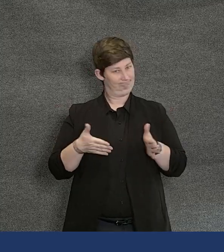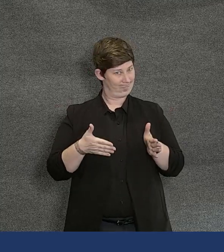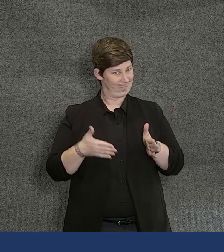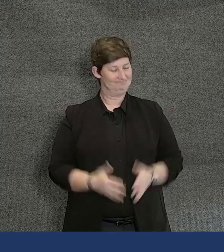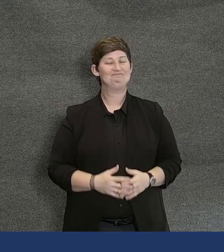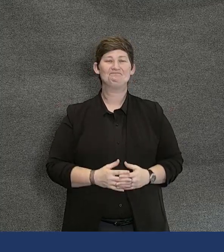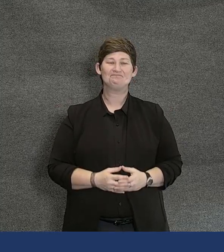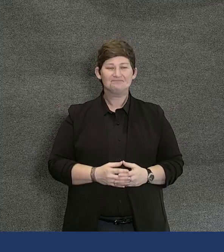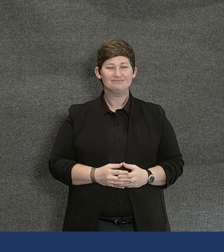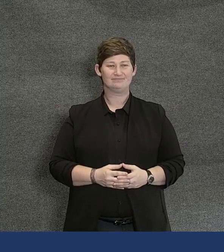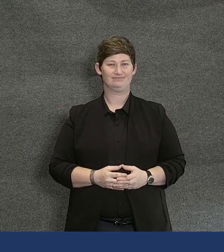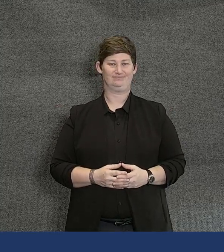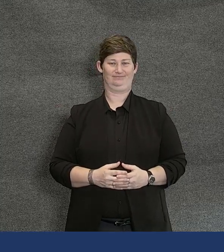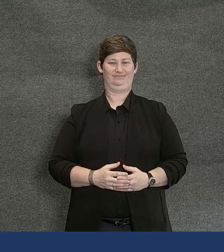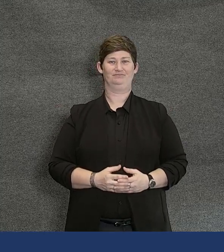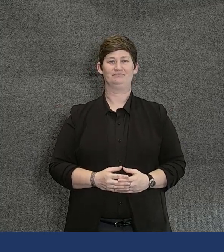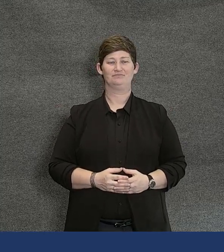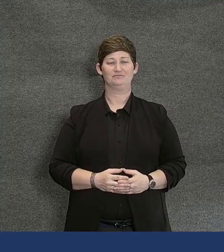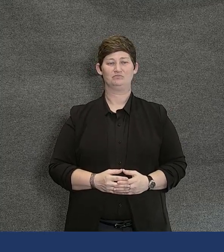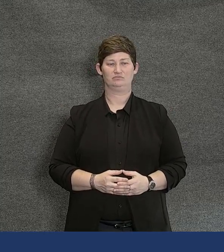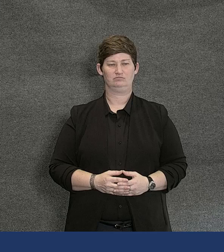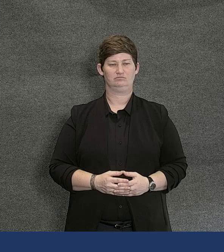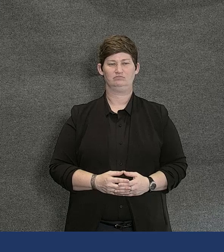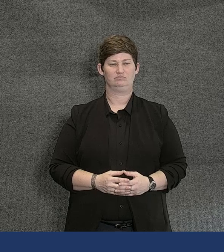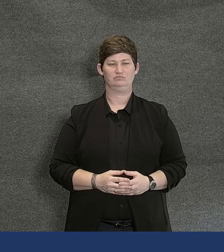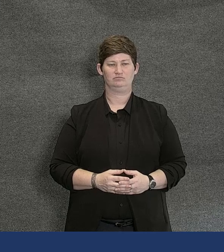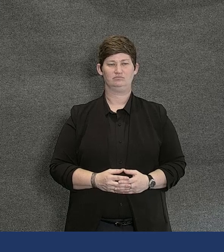This is an easy gear for me to switch to.